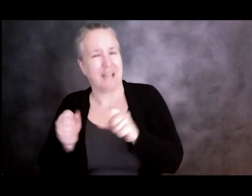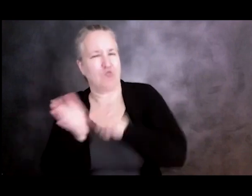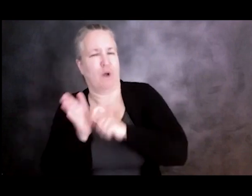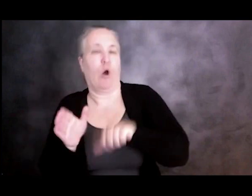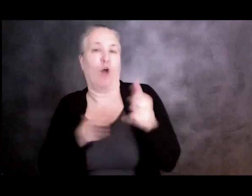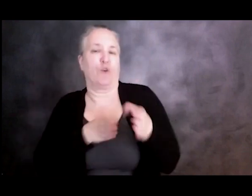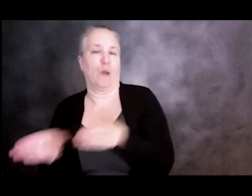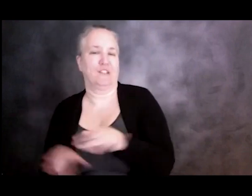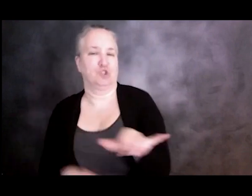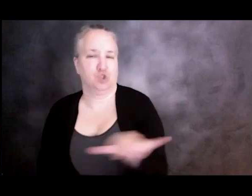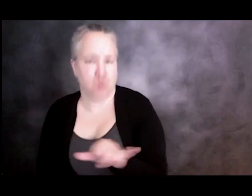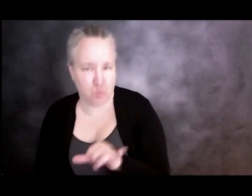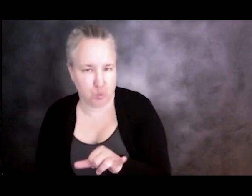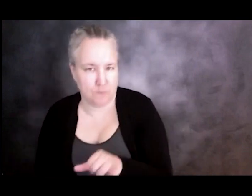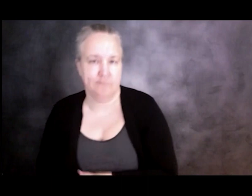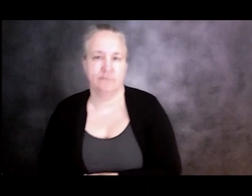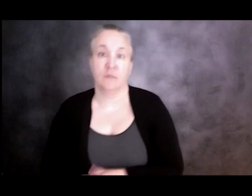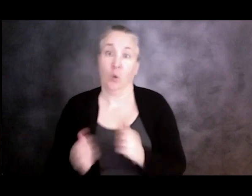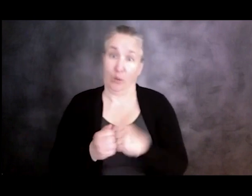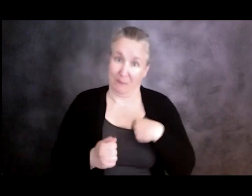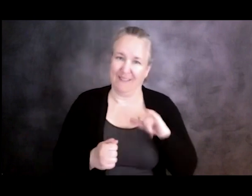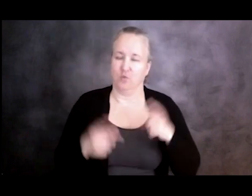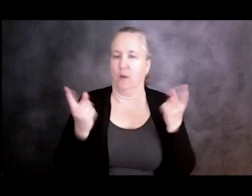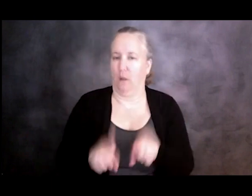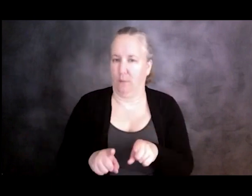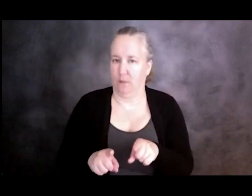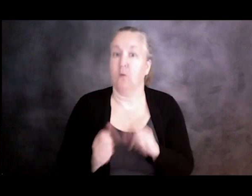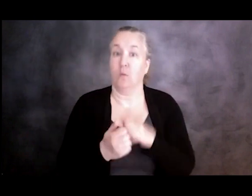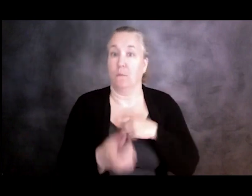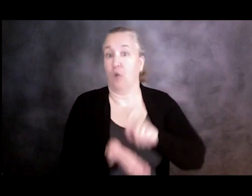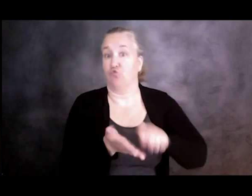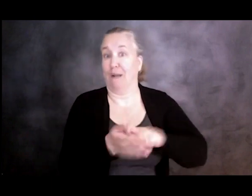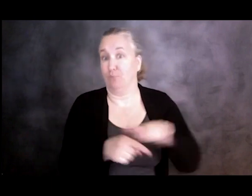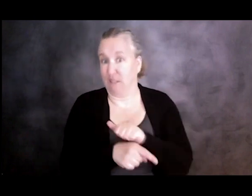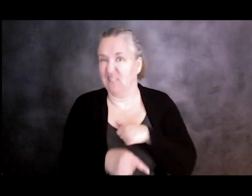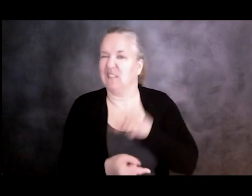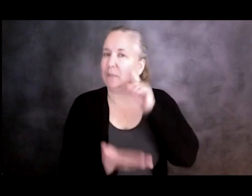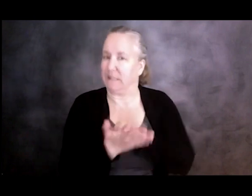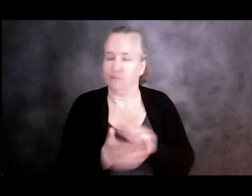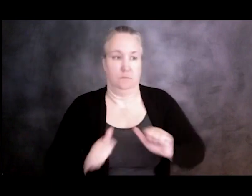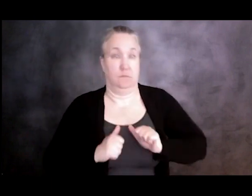So that's what's happened. And in terms of my writing practice, it's simply my belief that, again, I'm a writer first and foremost.